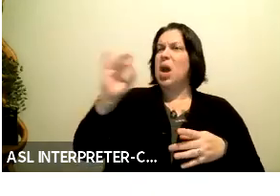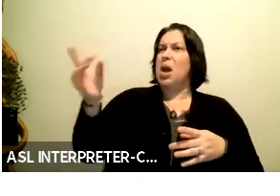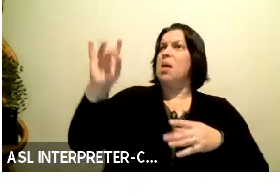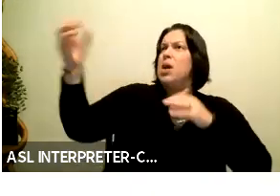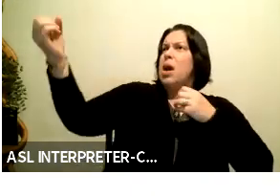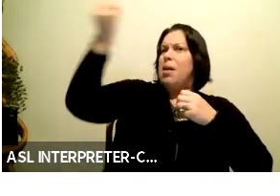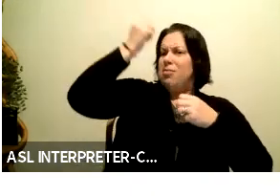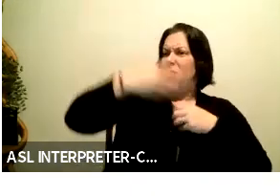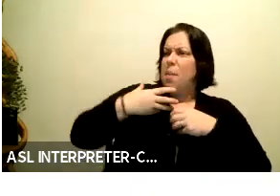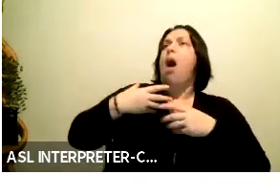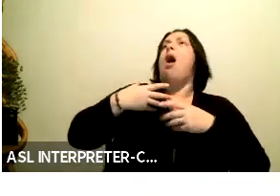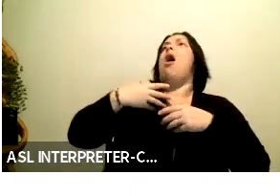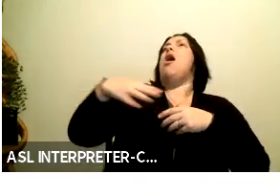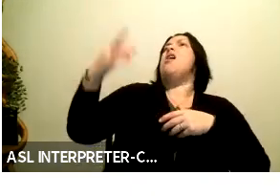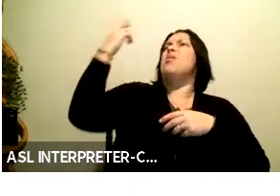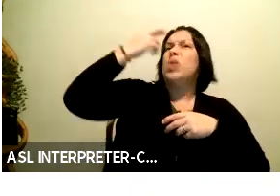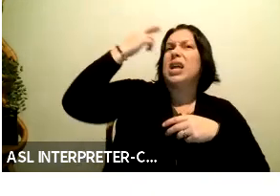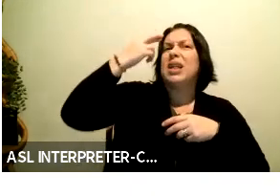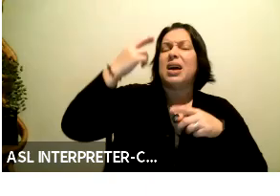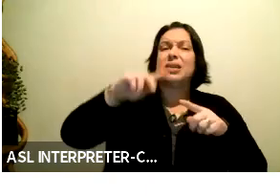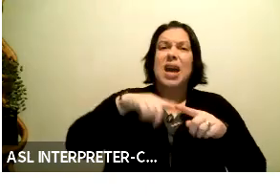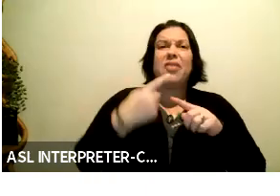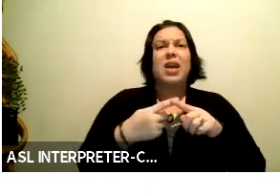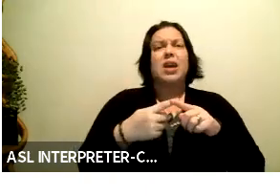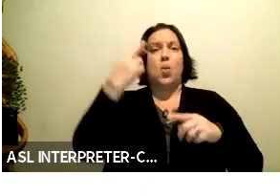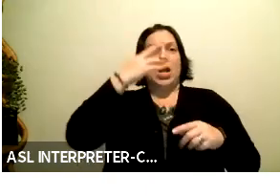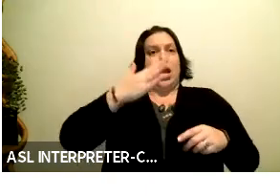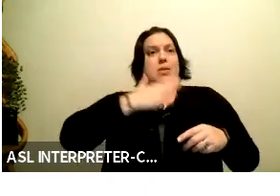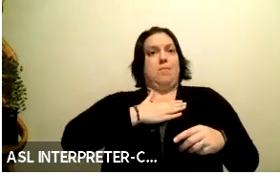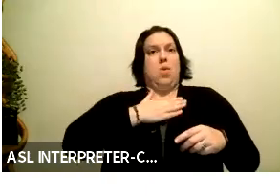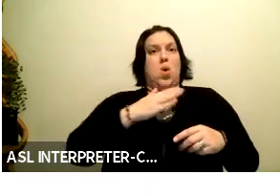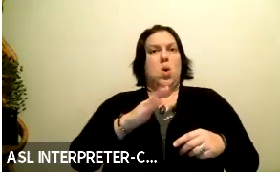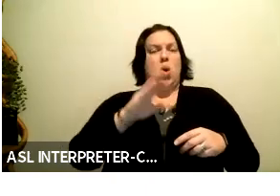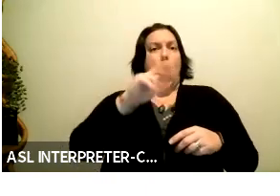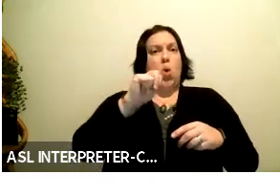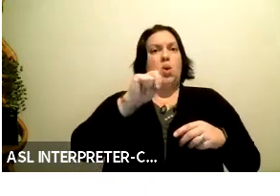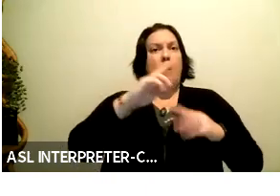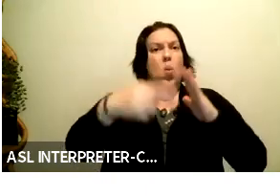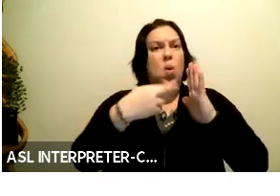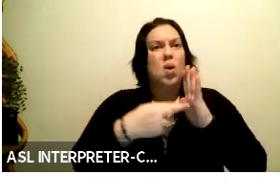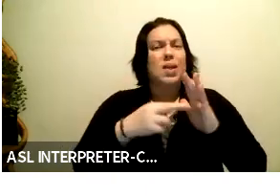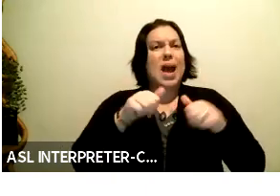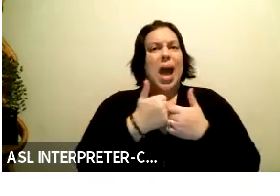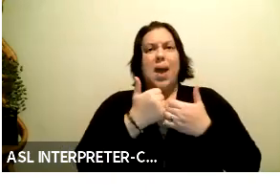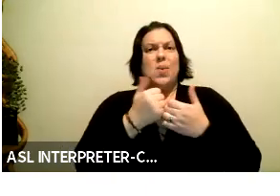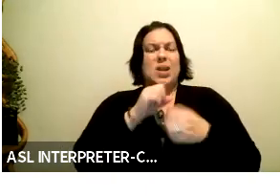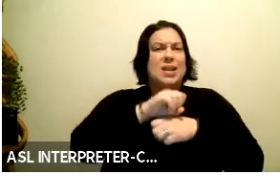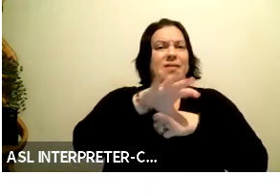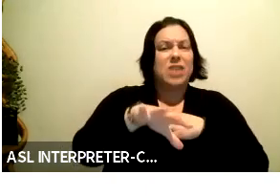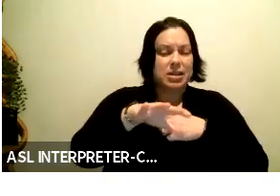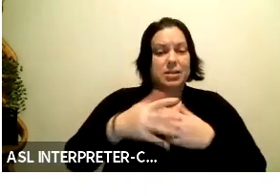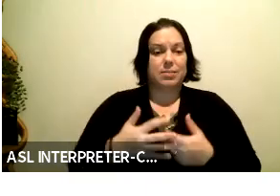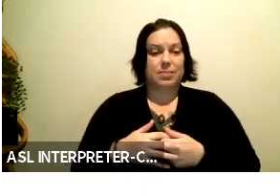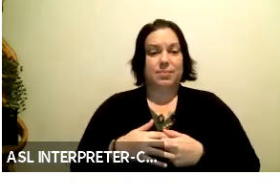or affected the outcomes that you were working to help? As a PIO, as somebody helping to shelter or